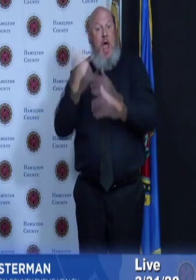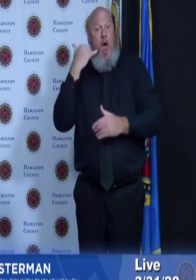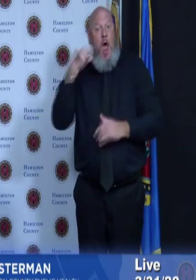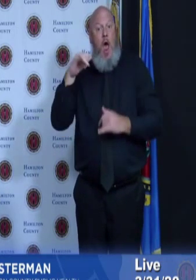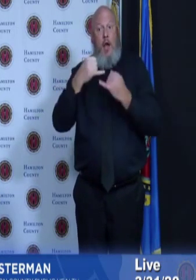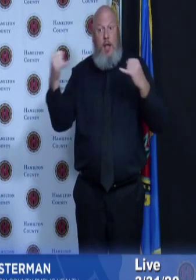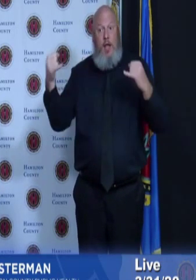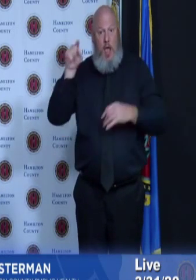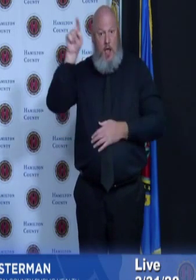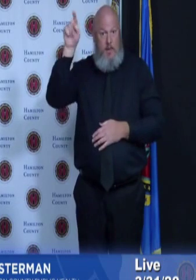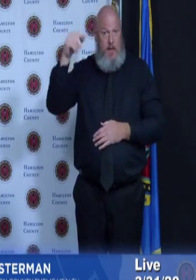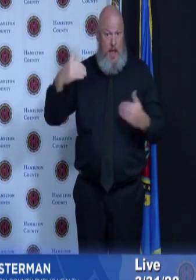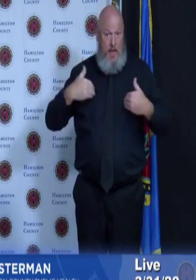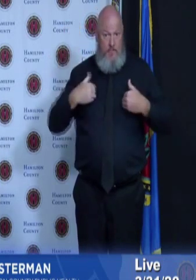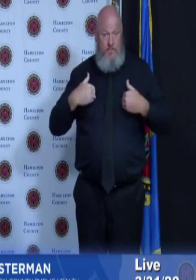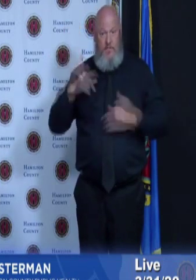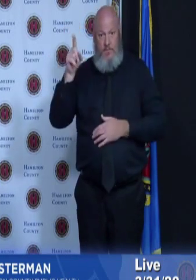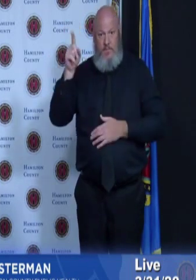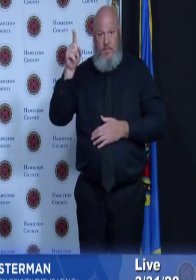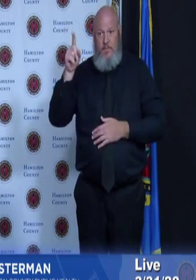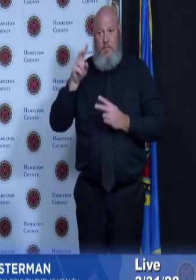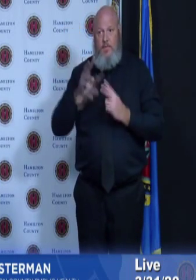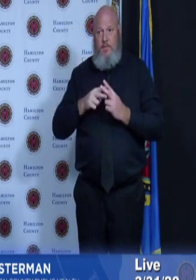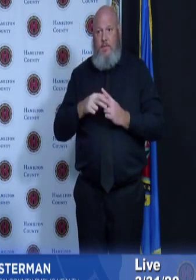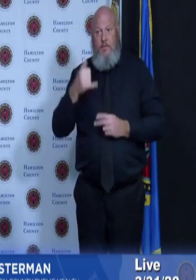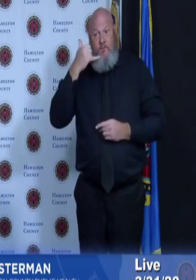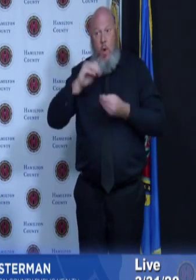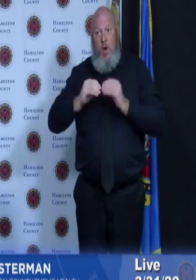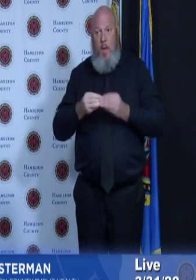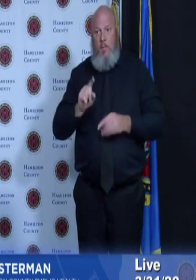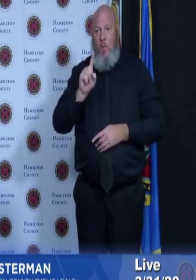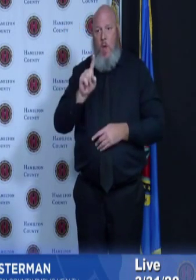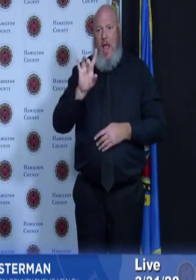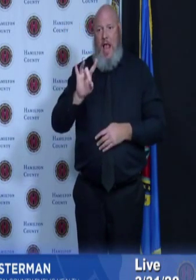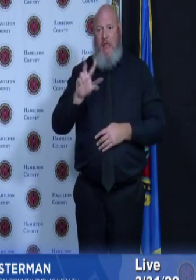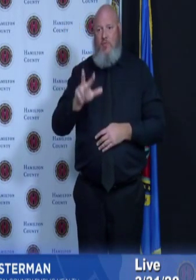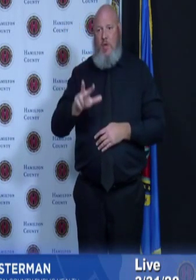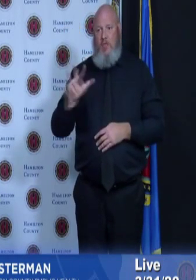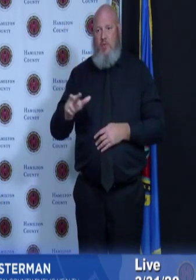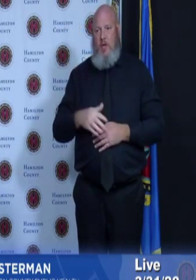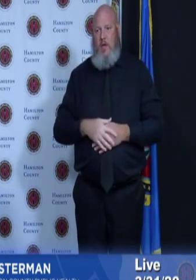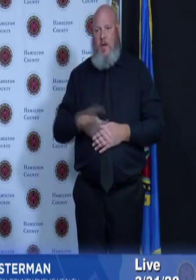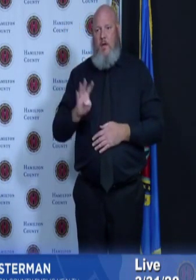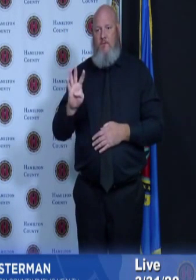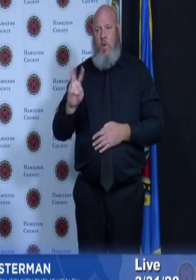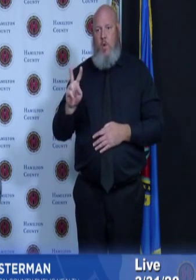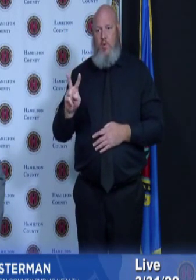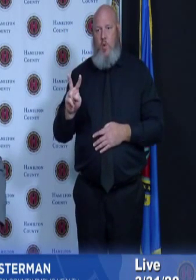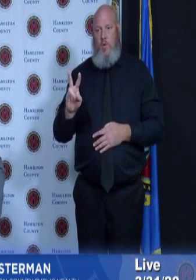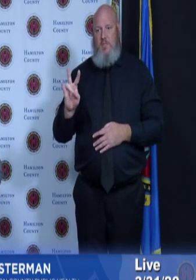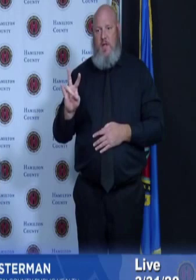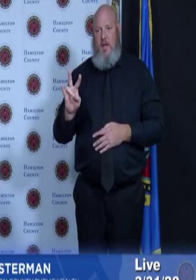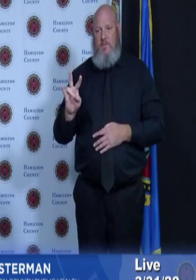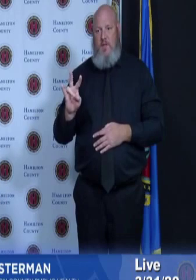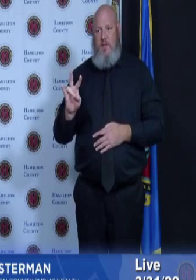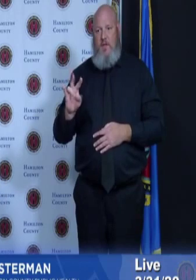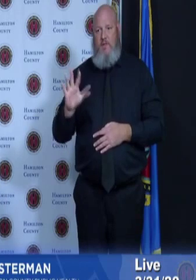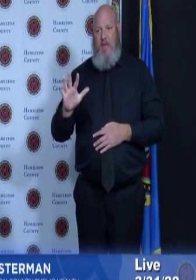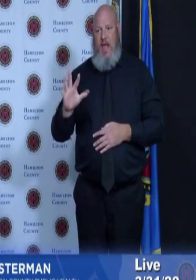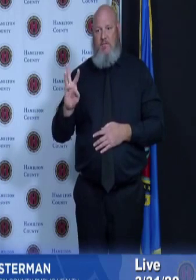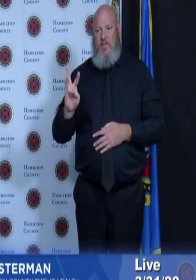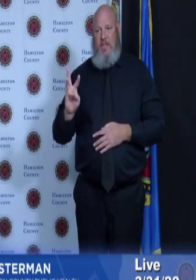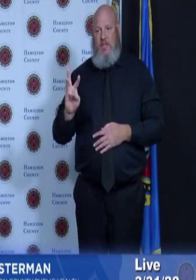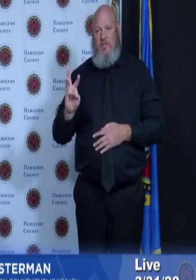1-833-427-5634 thank you